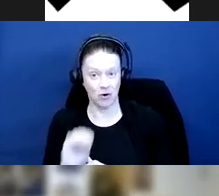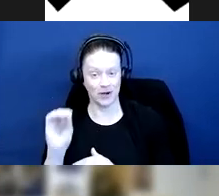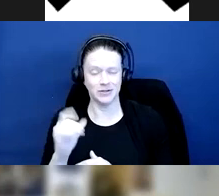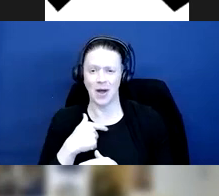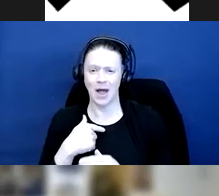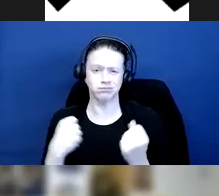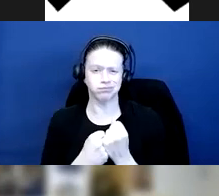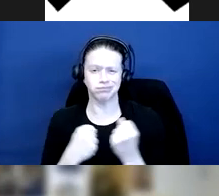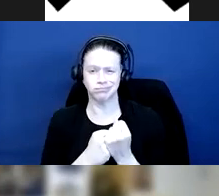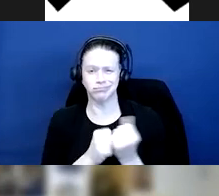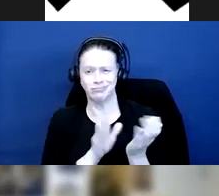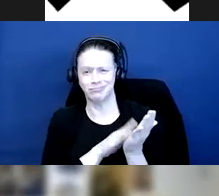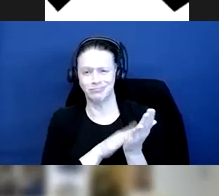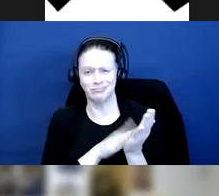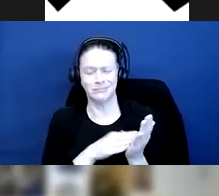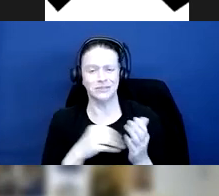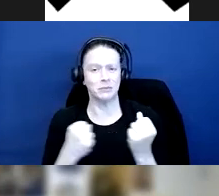And then happy to answer any questions that you have.